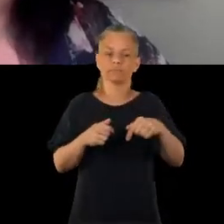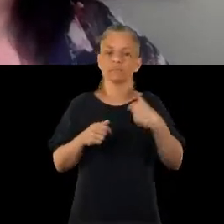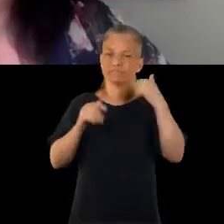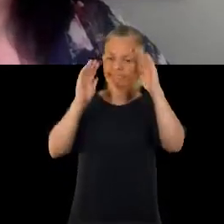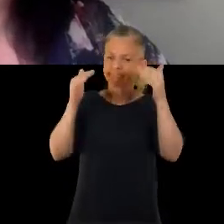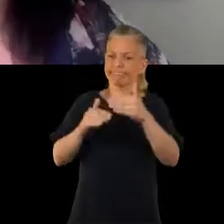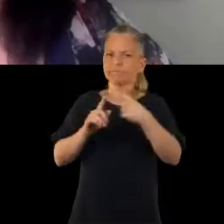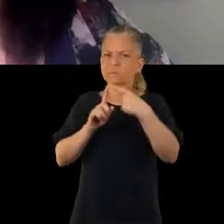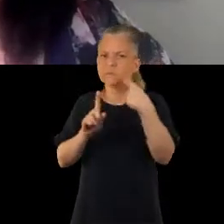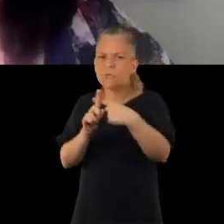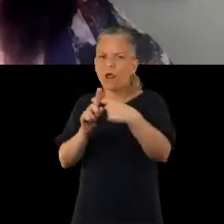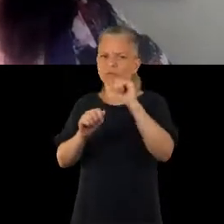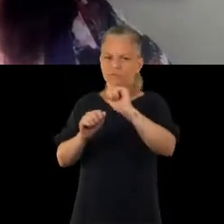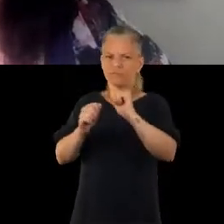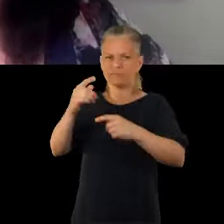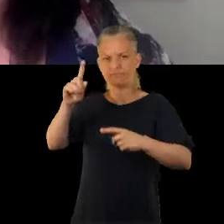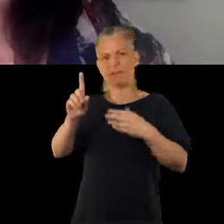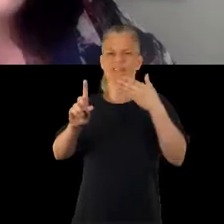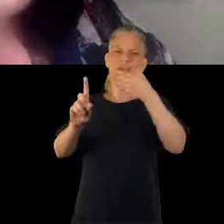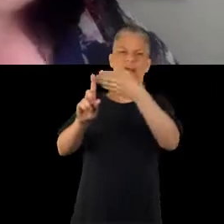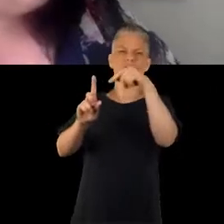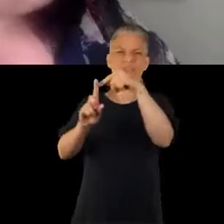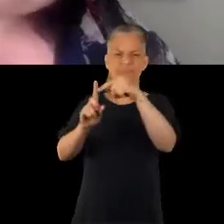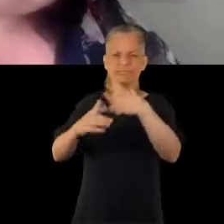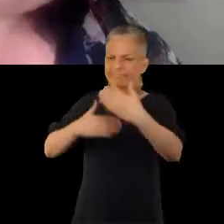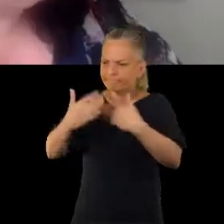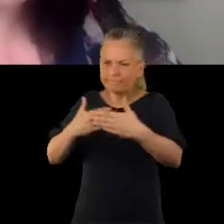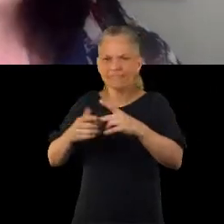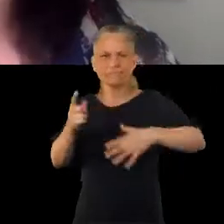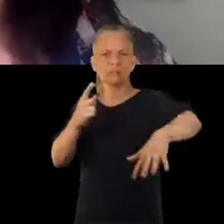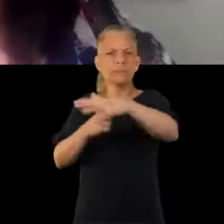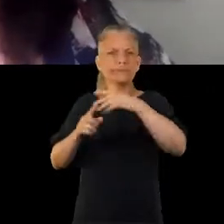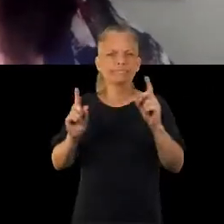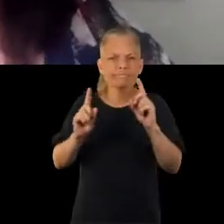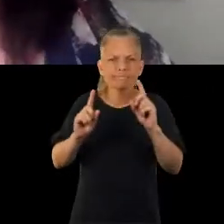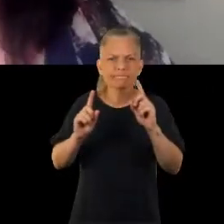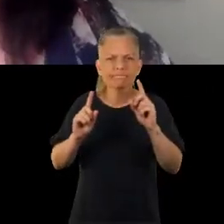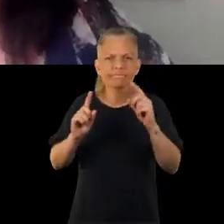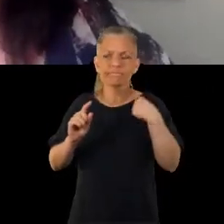and how that fits in with the national policy drive. It’s quite a different dynamic